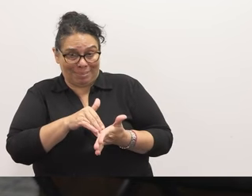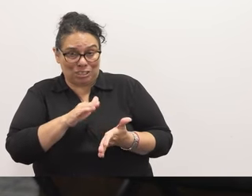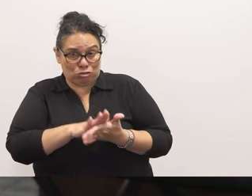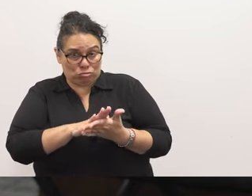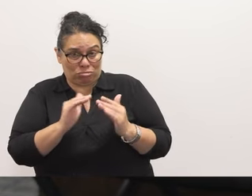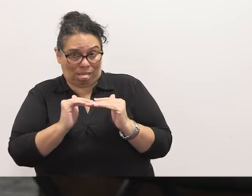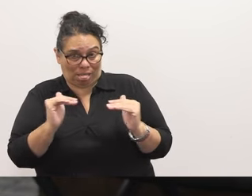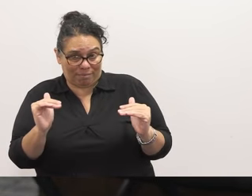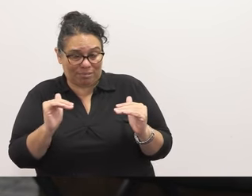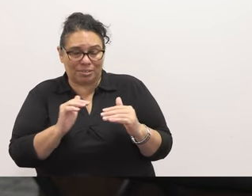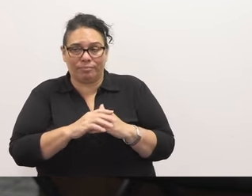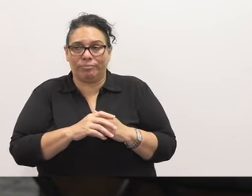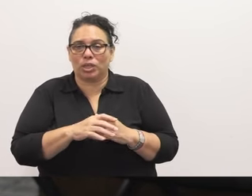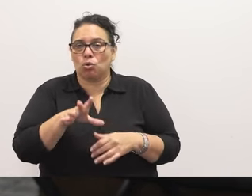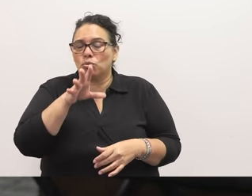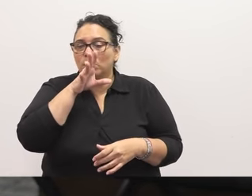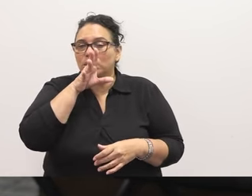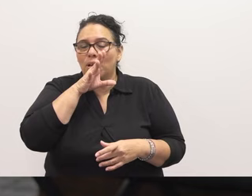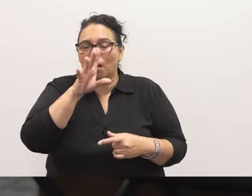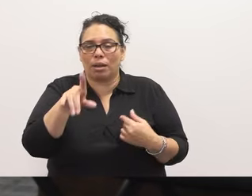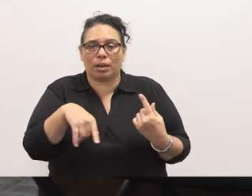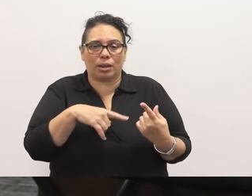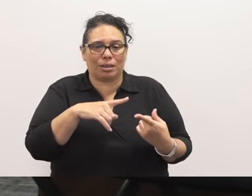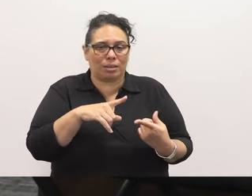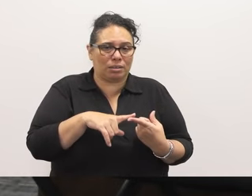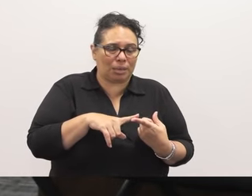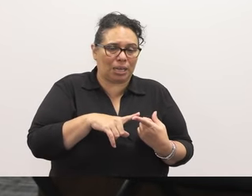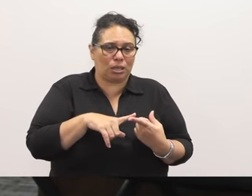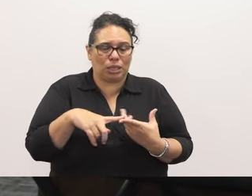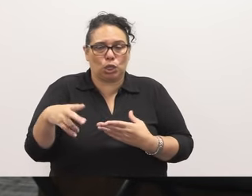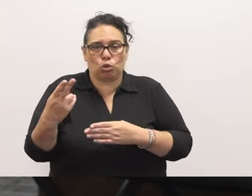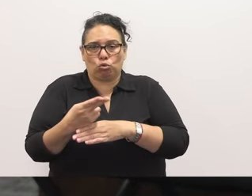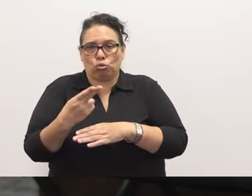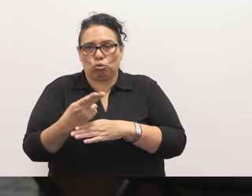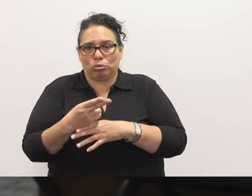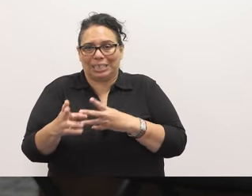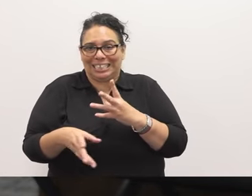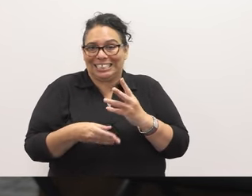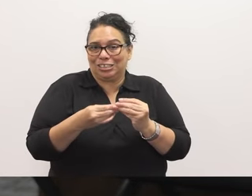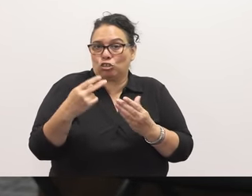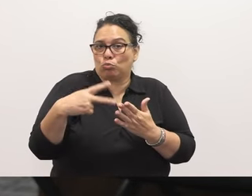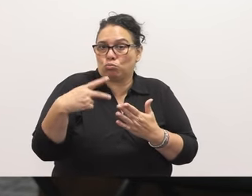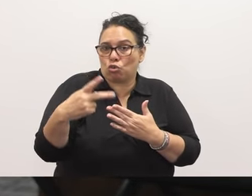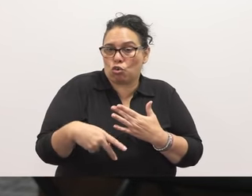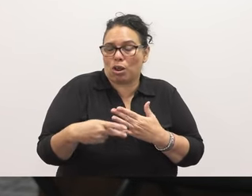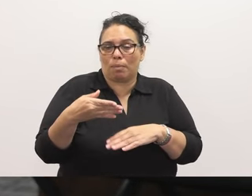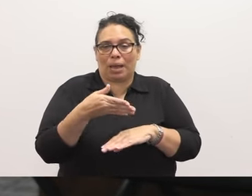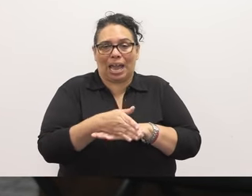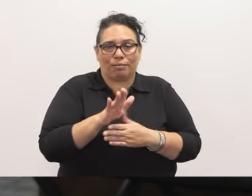where we're talking about the use of additional programs and afterschool programming,